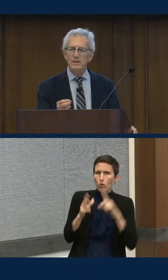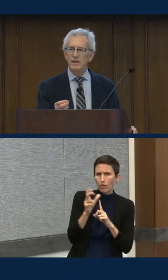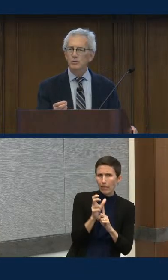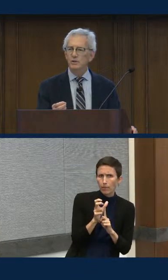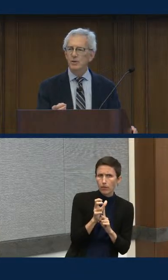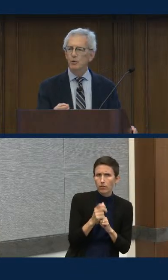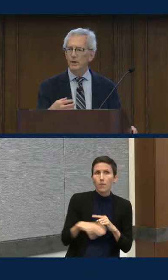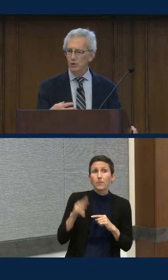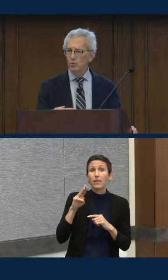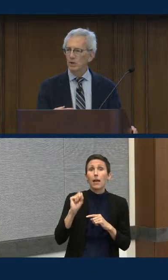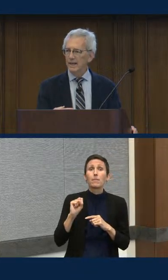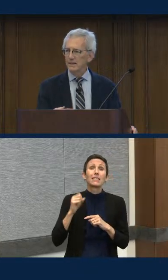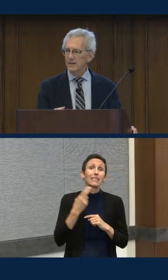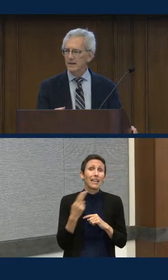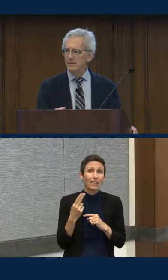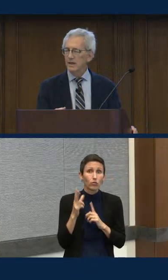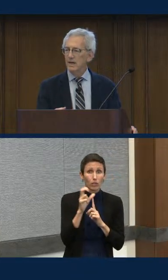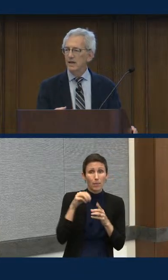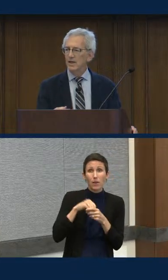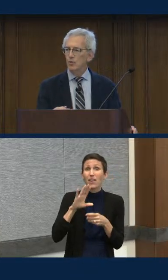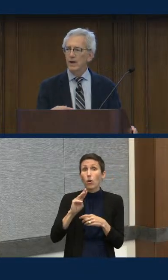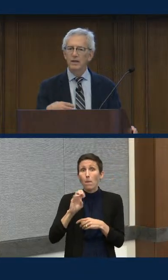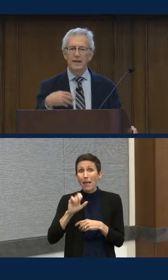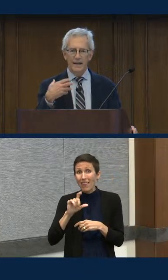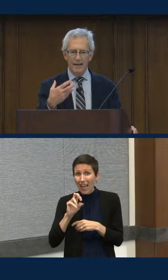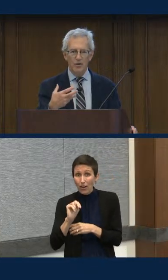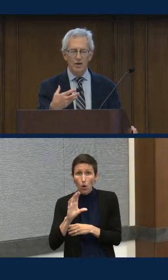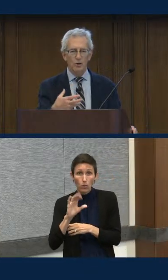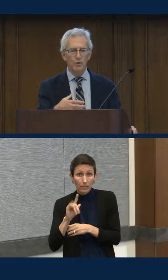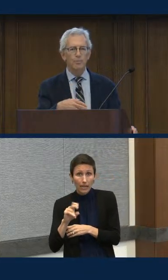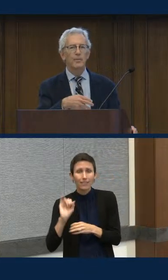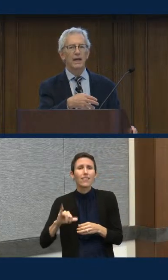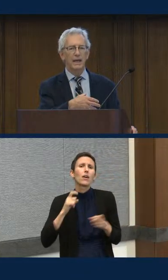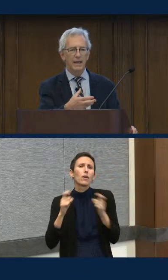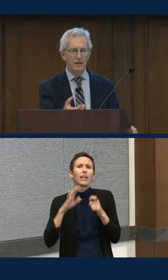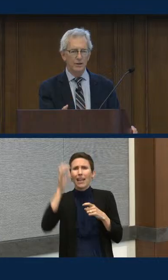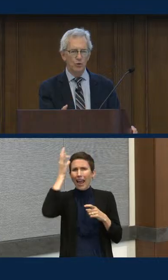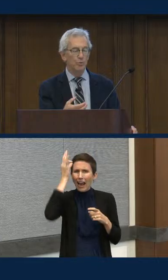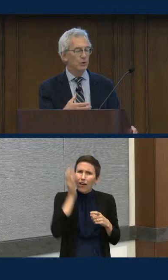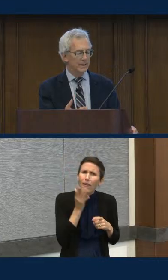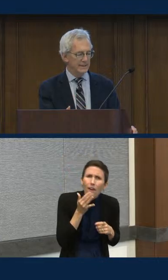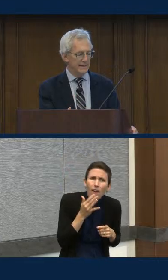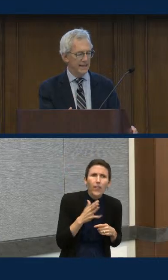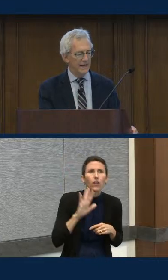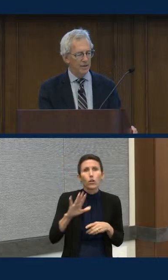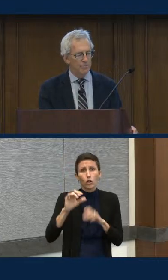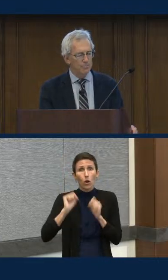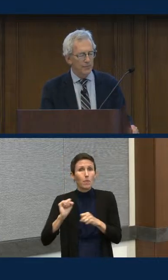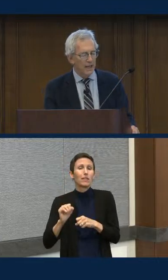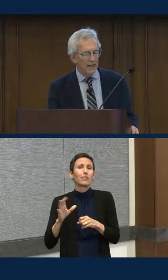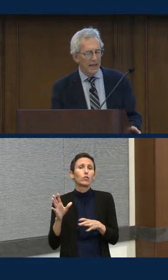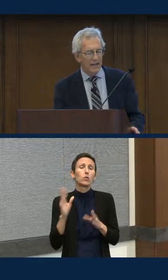receptors or peptide receptors